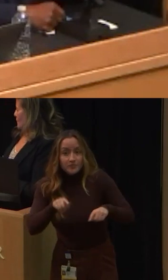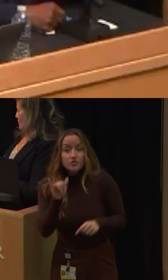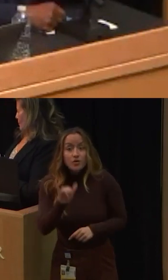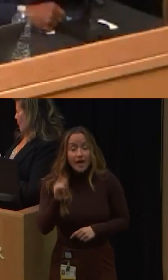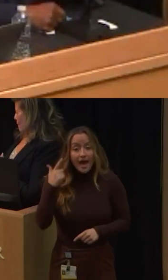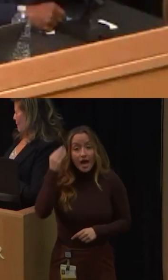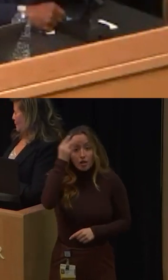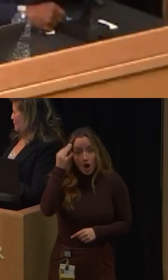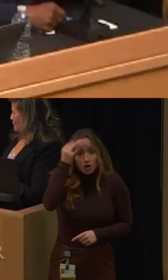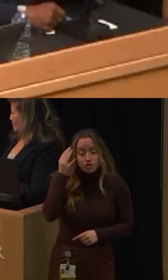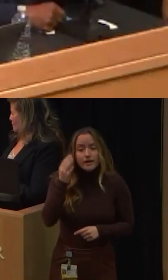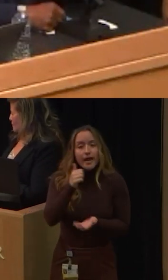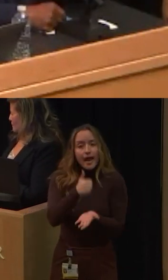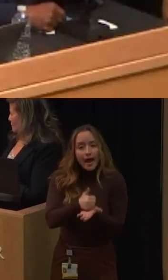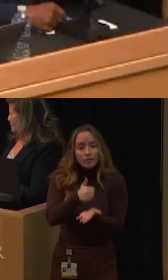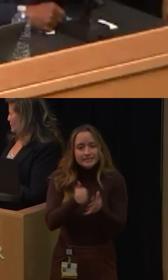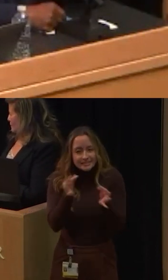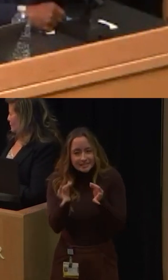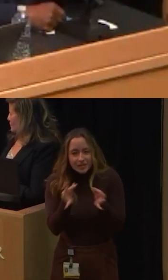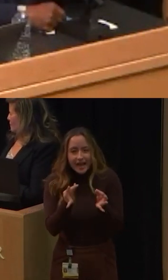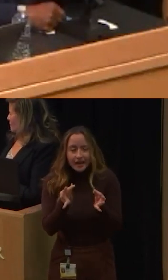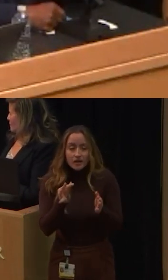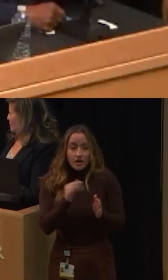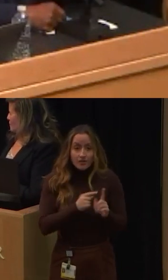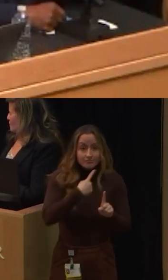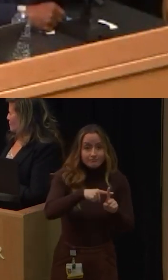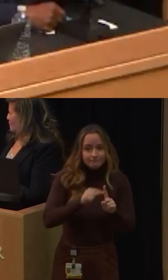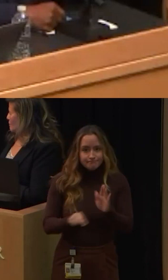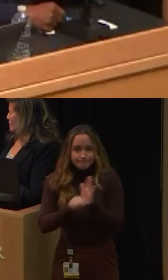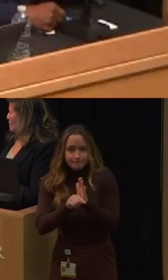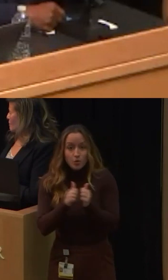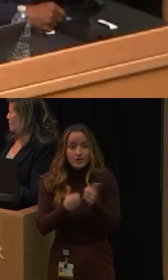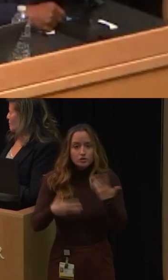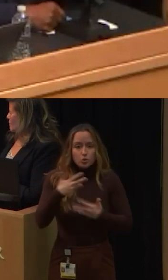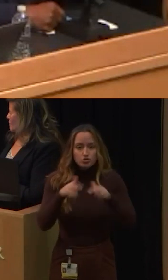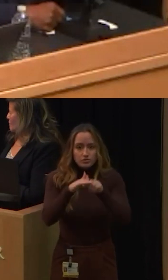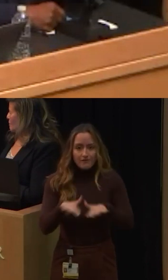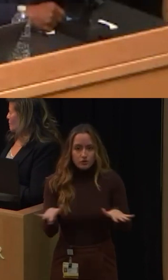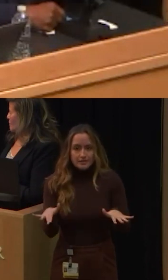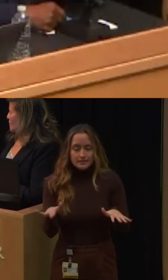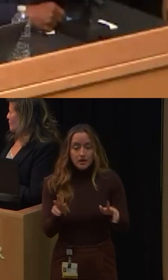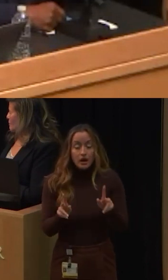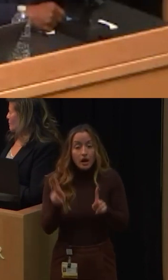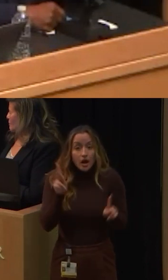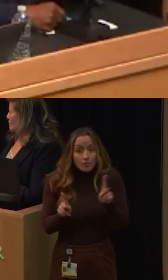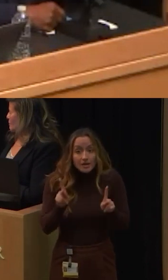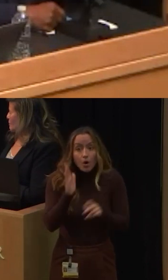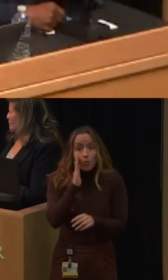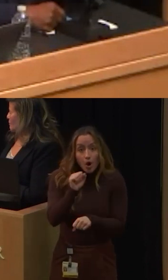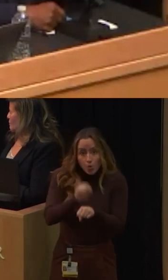"both the upside and the downside of social diversity. "People work harder in diverse environments,